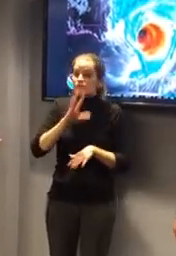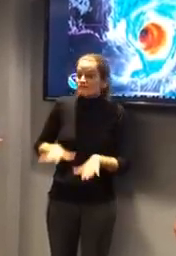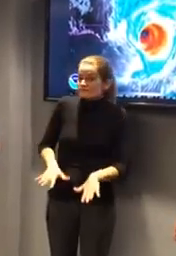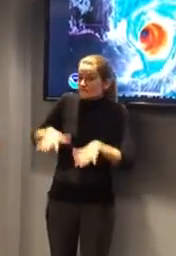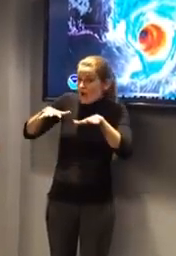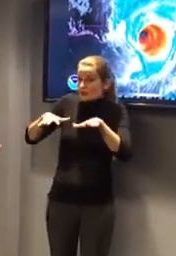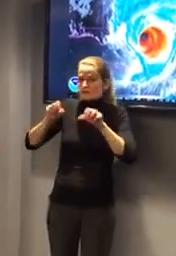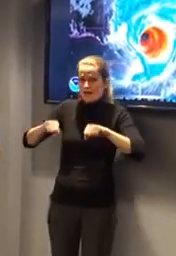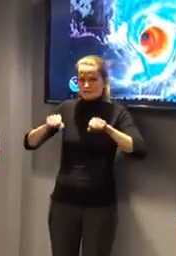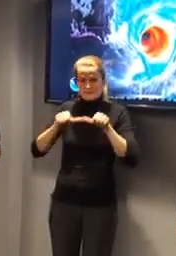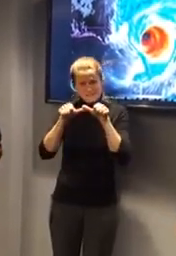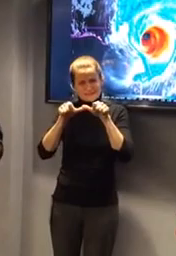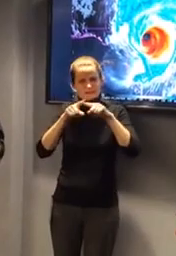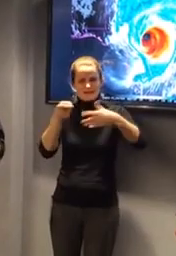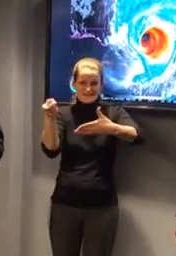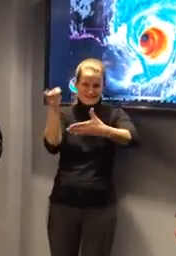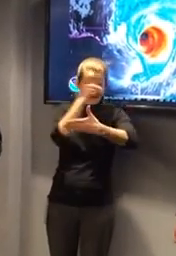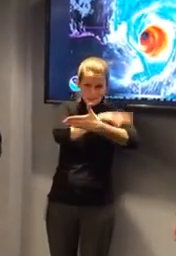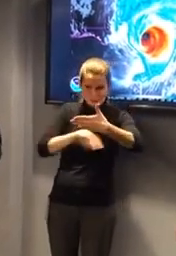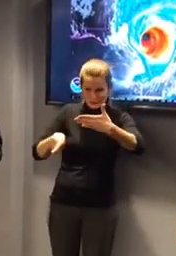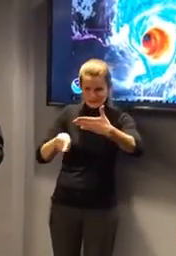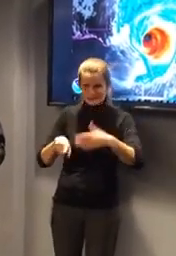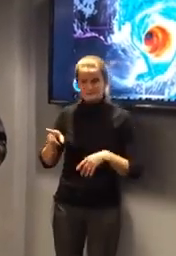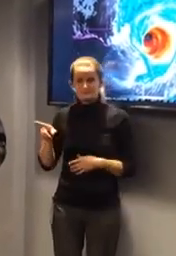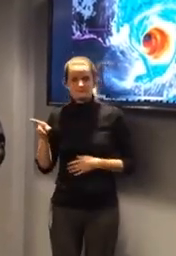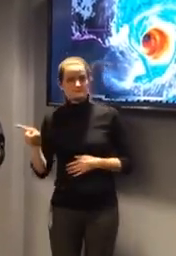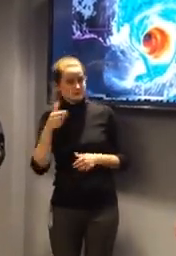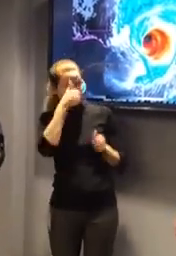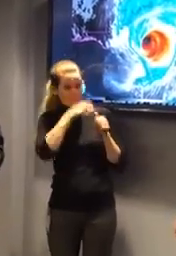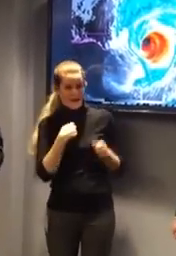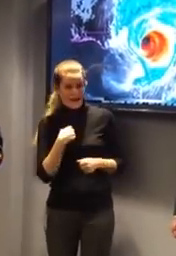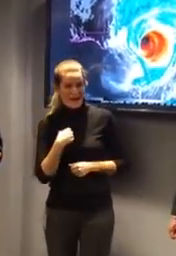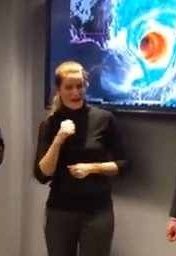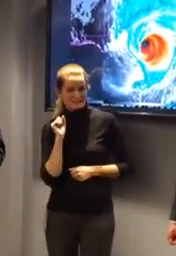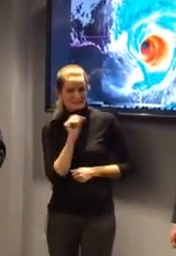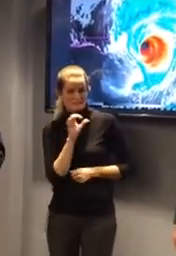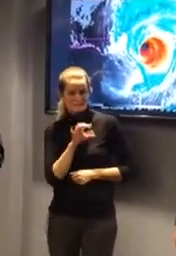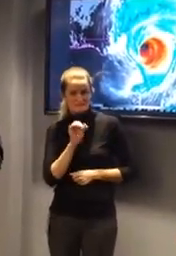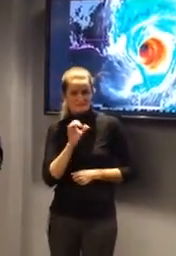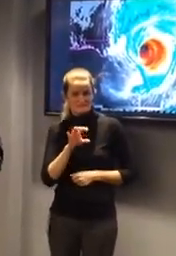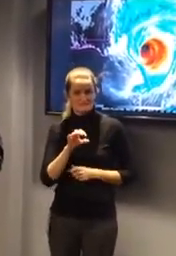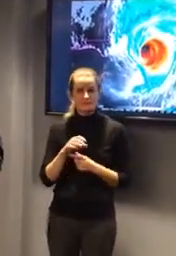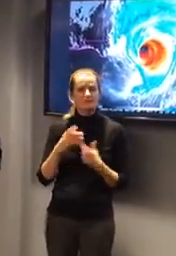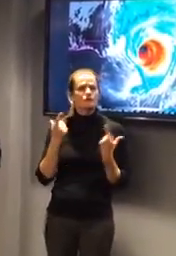I hesitate to ask you, but what about the models that say the storm might loop back towards Florida next week?